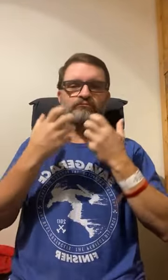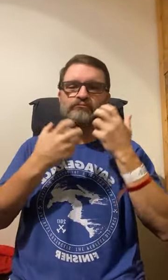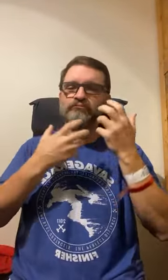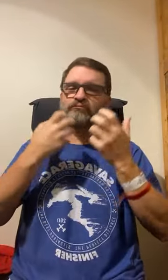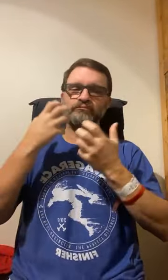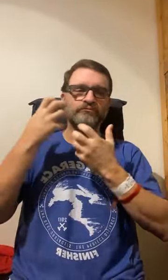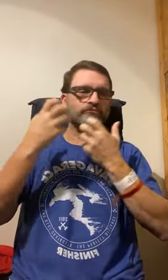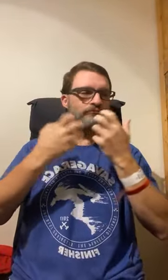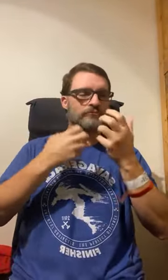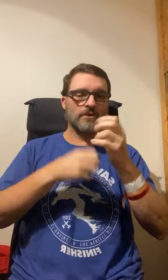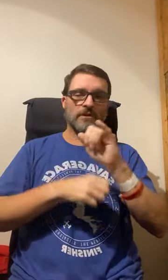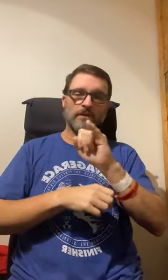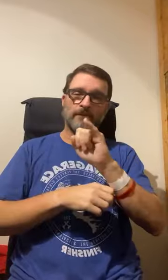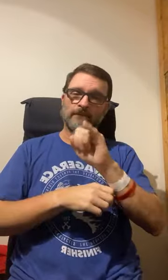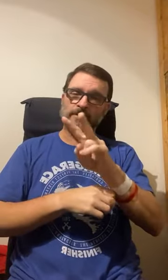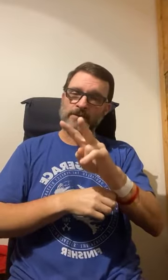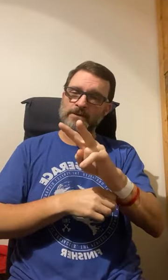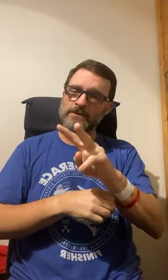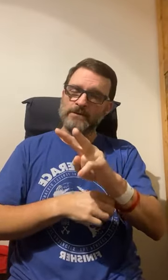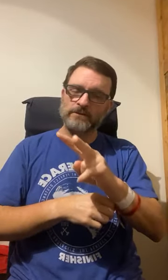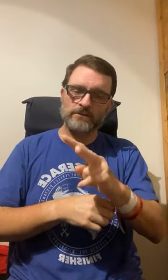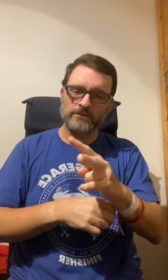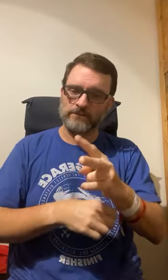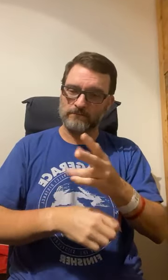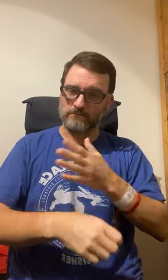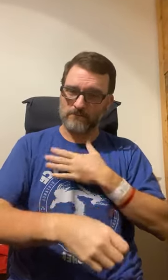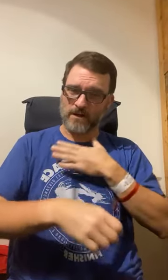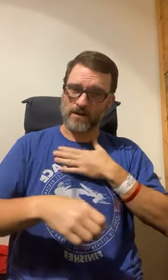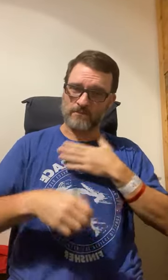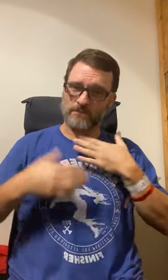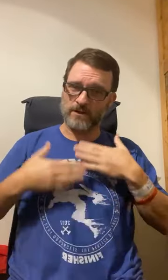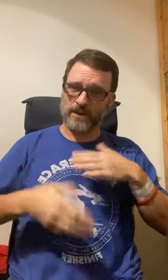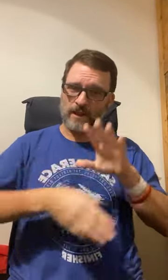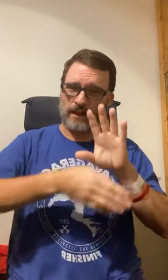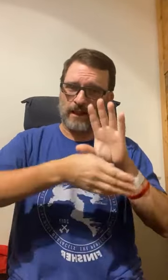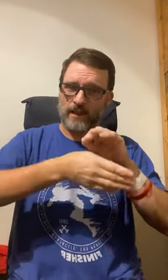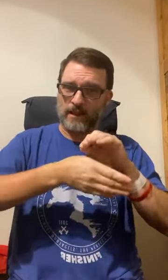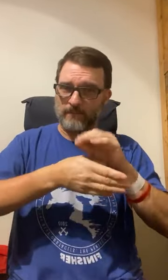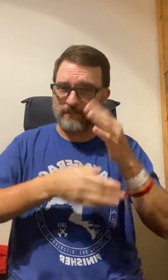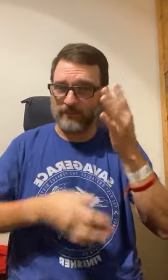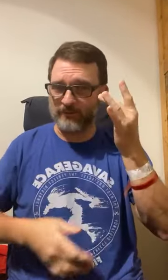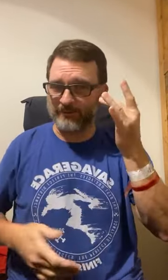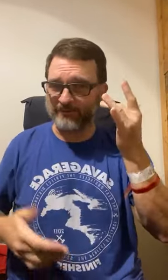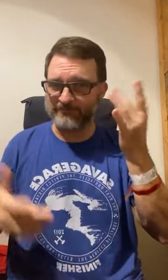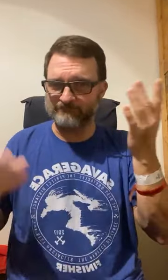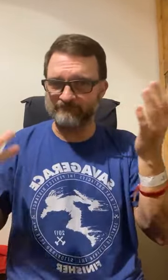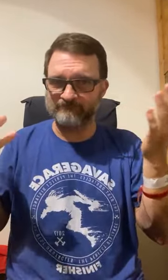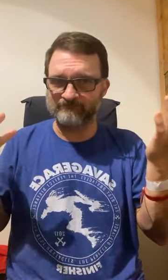I started getting grumpy and cranky with the pain.